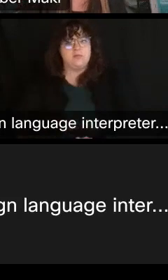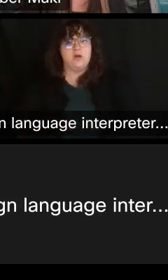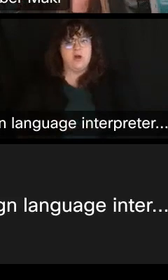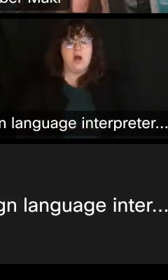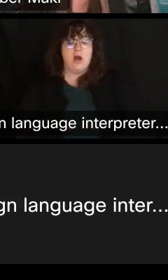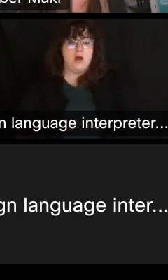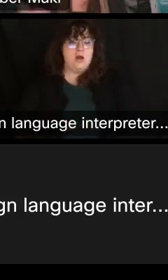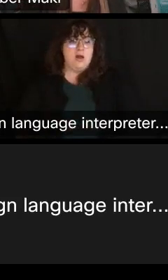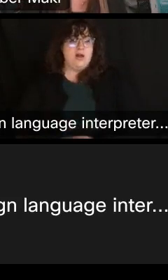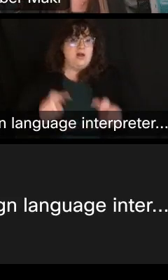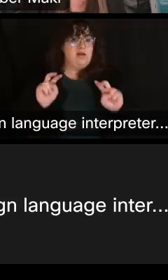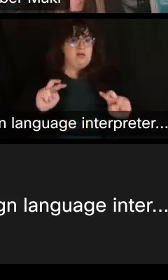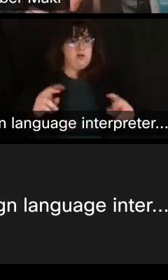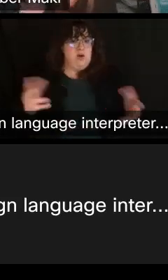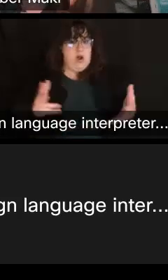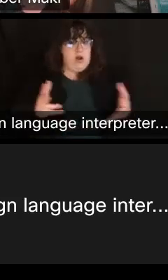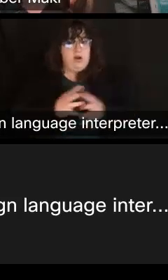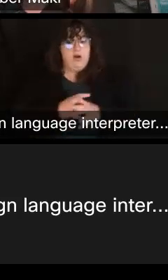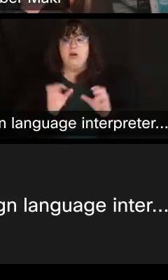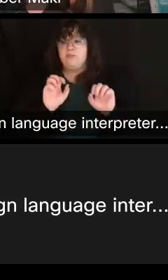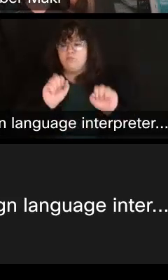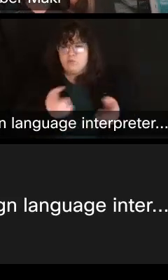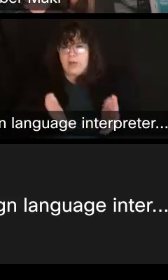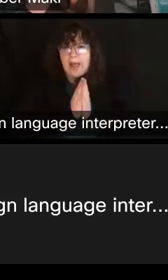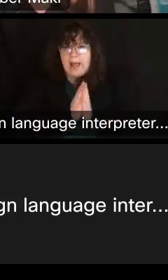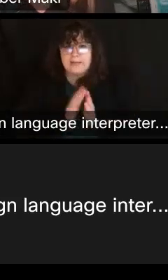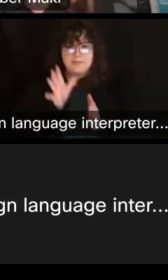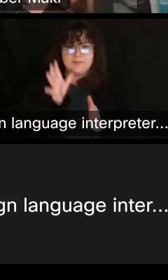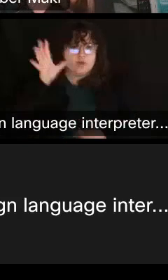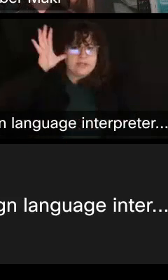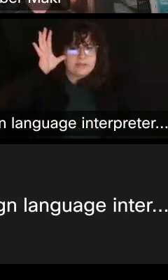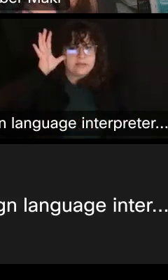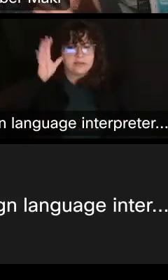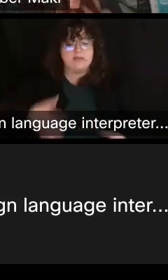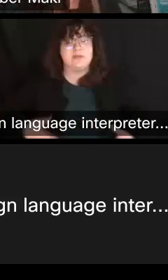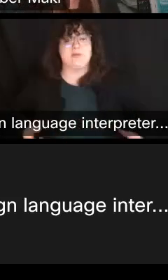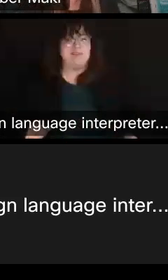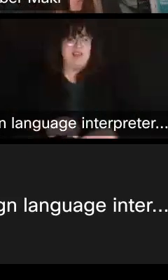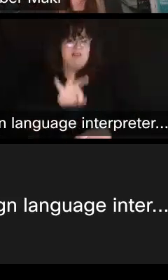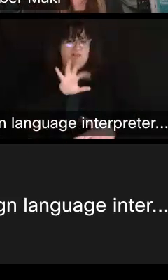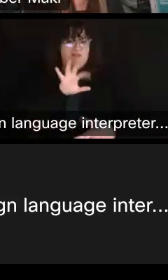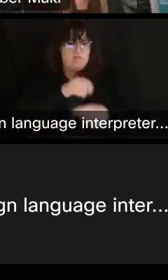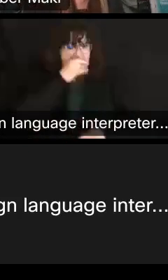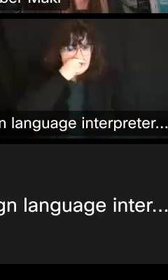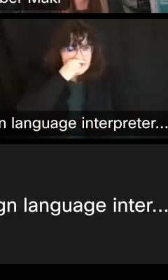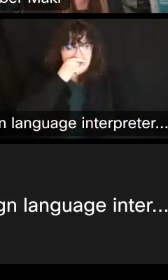out for. Maybe ask parents if you're working with kids, if you're supporting adults check in